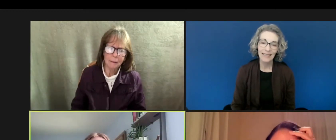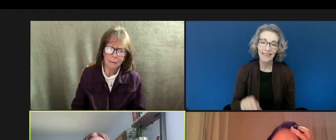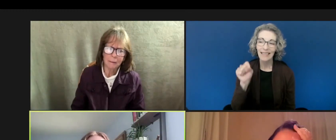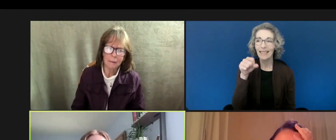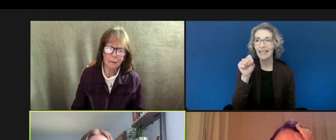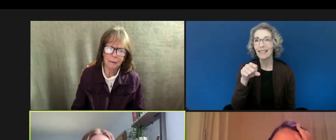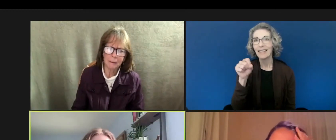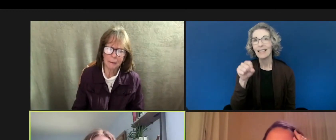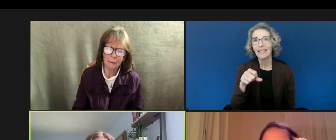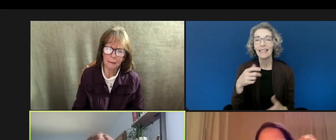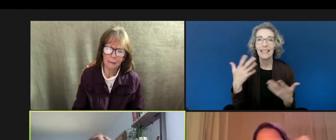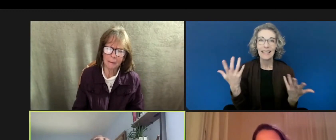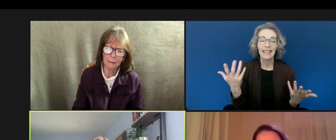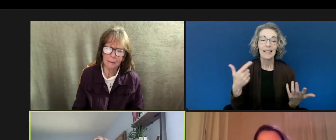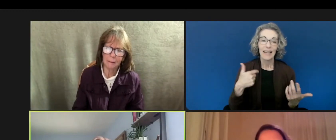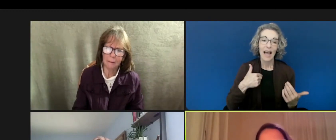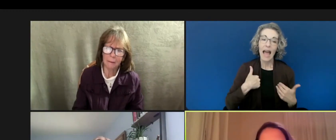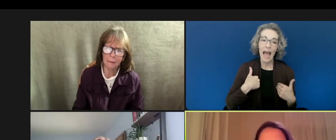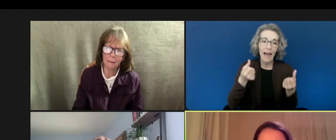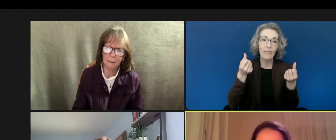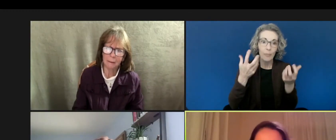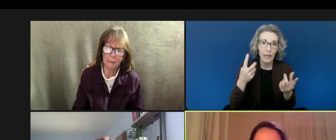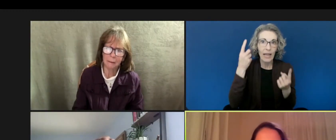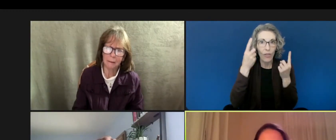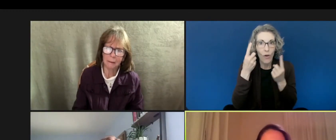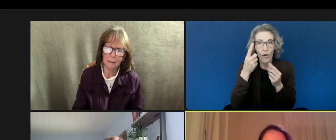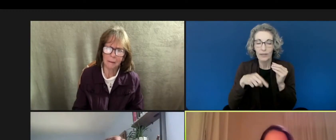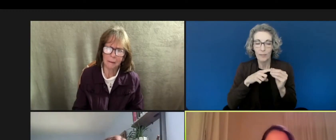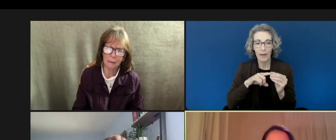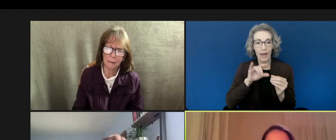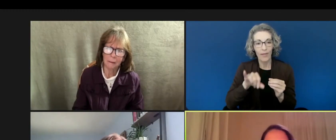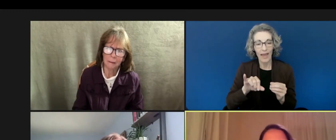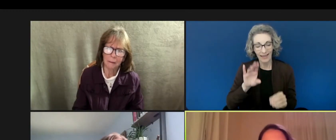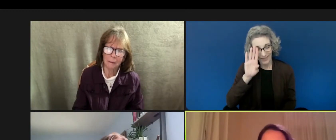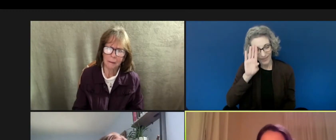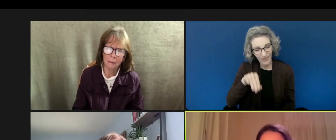Yeah, I had a lot of thoughts about it and there are two sides.